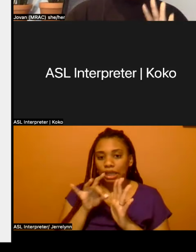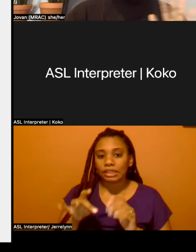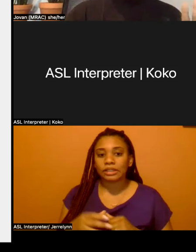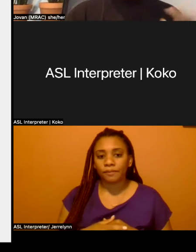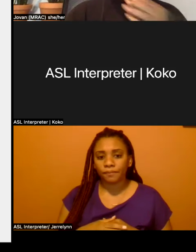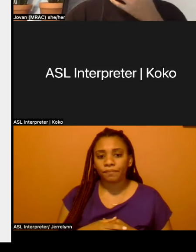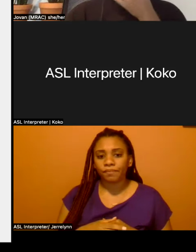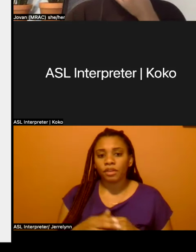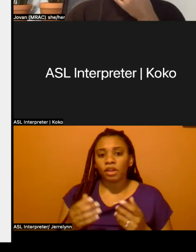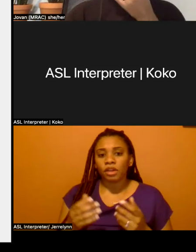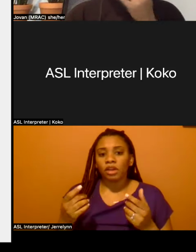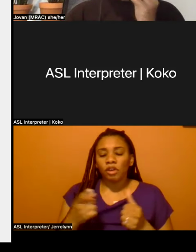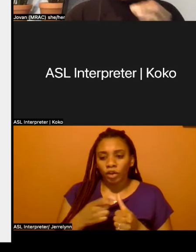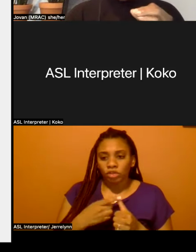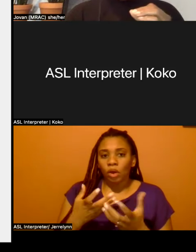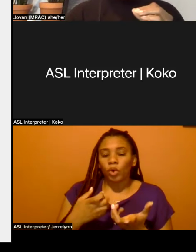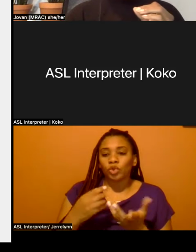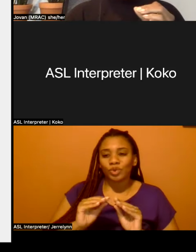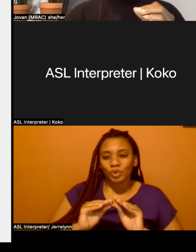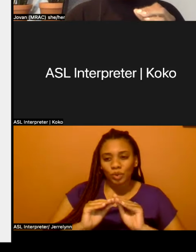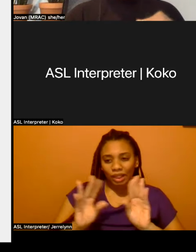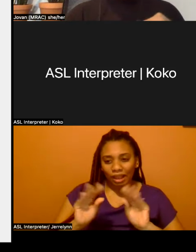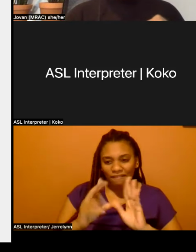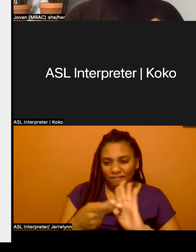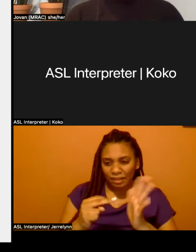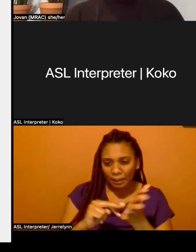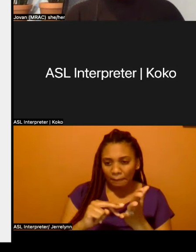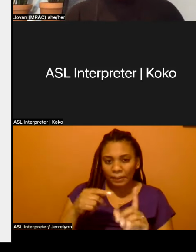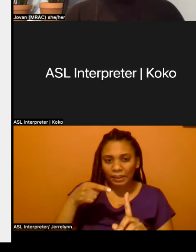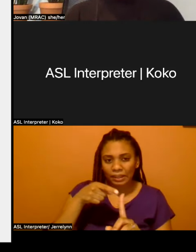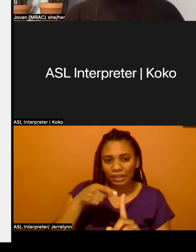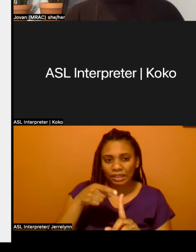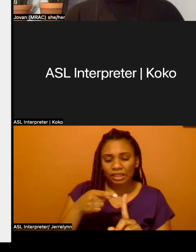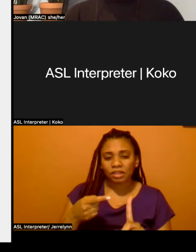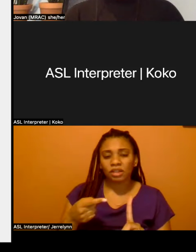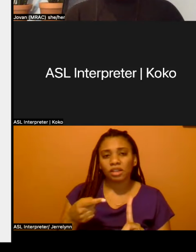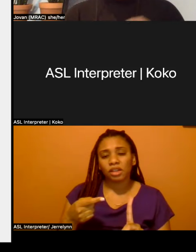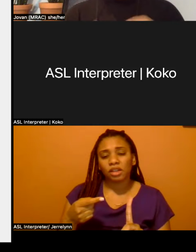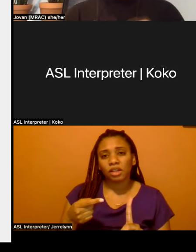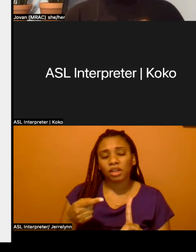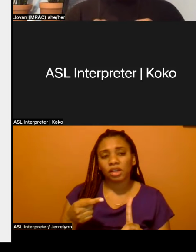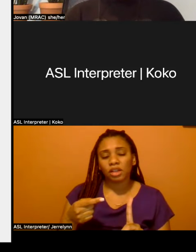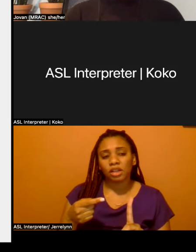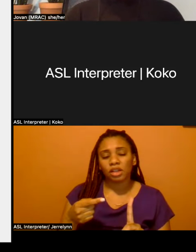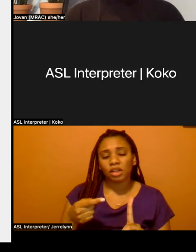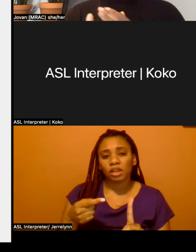or clarify what I mean when I say, that artists experiencing